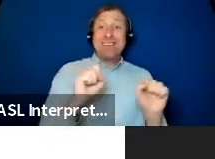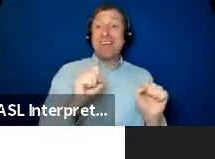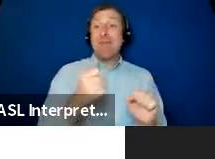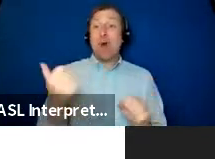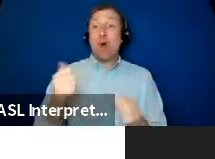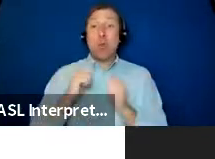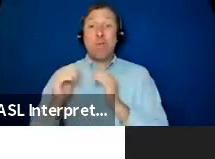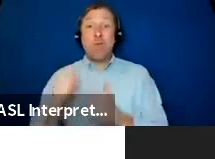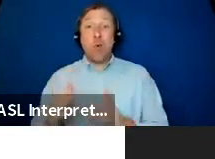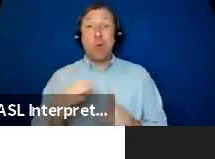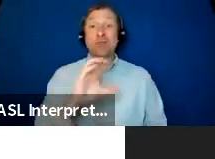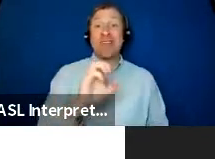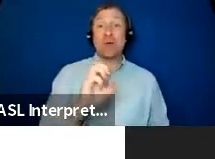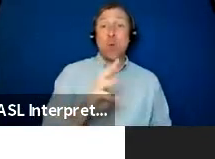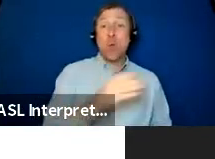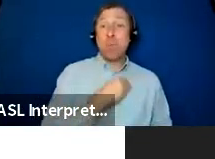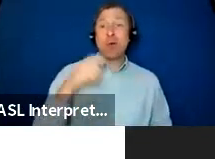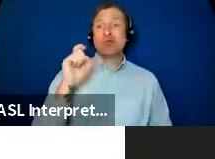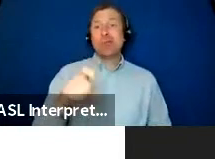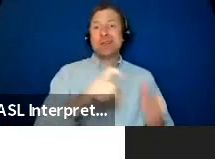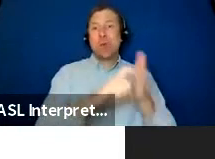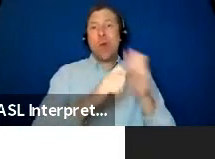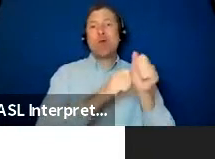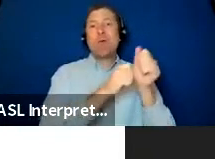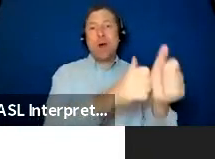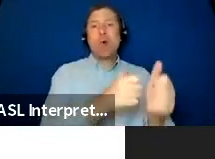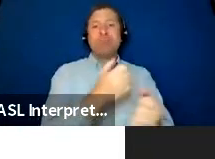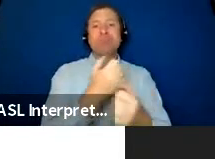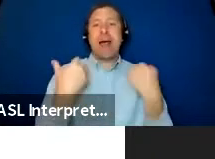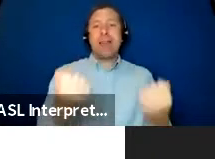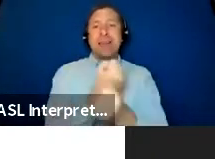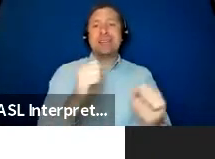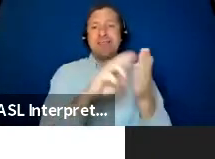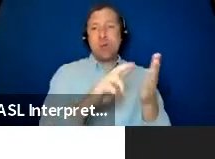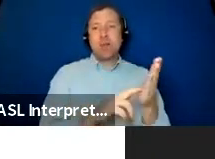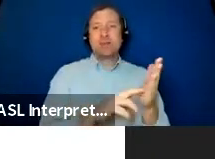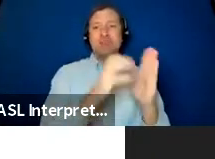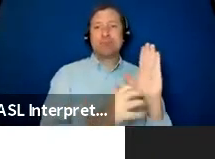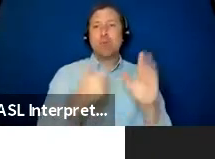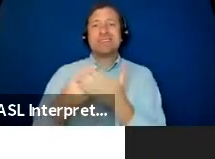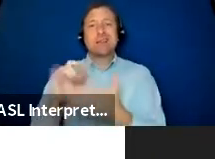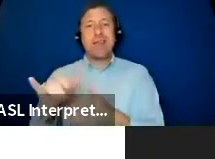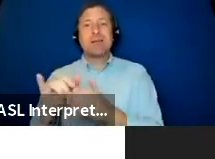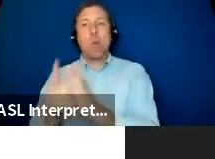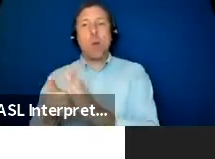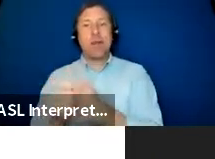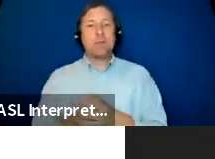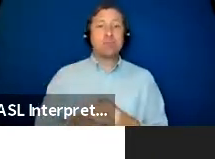you must comply with the health and safety protocols. And we're going to talk a little bit more about that in just a minute. I do want to emphasize that,